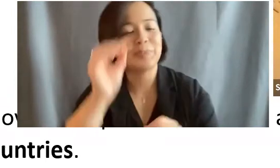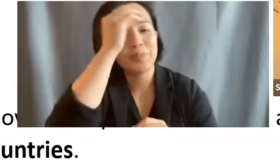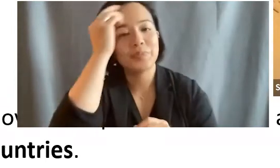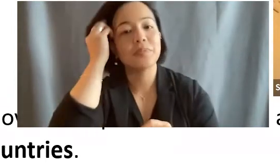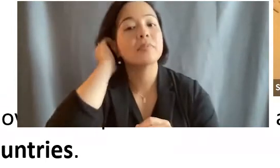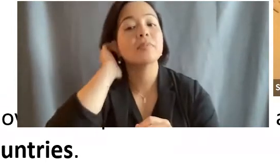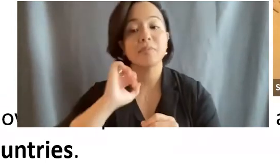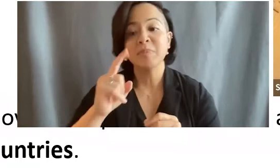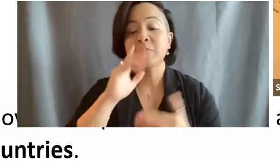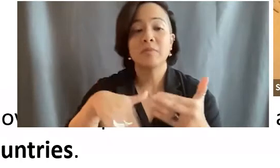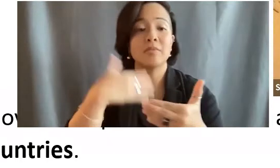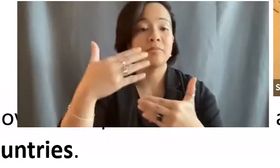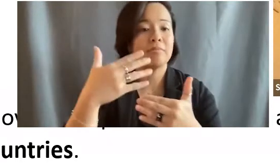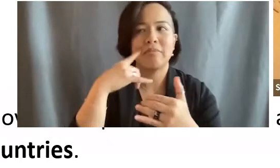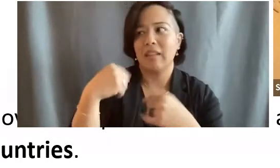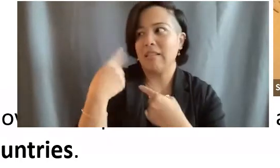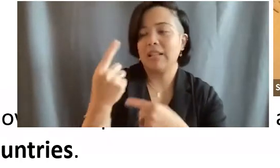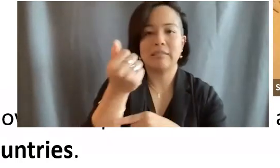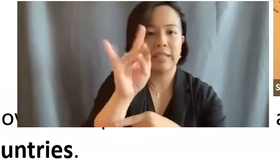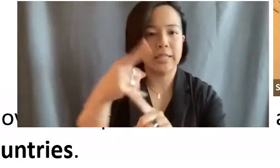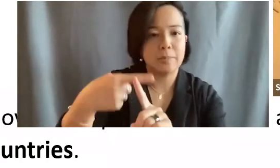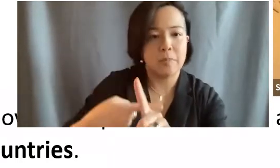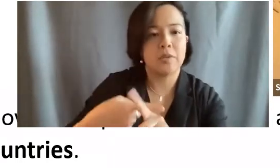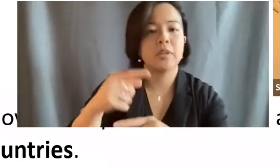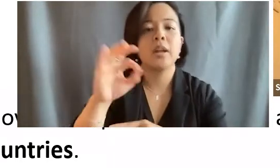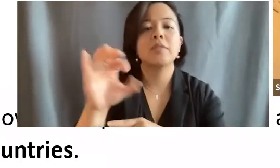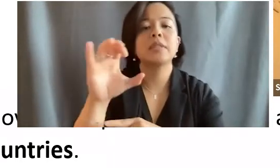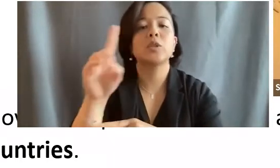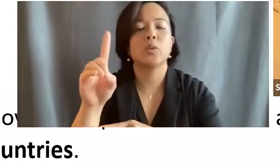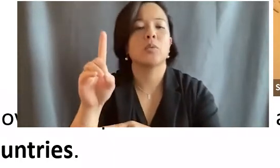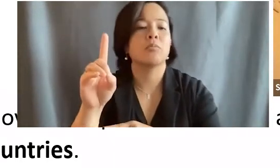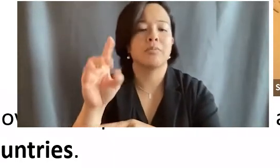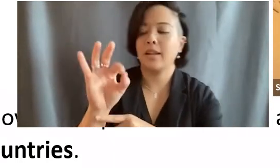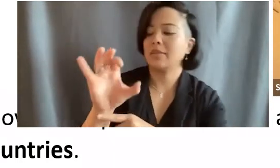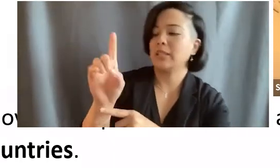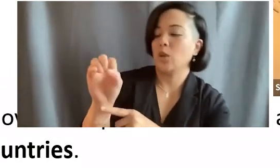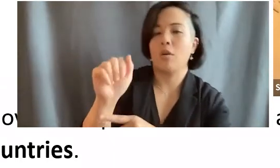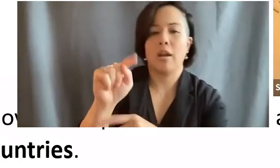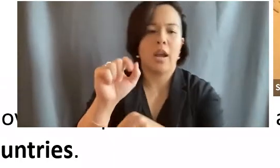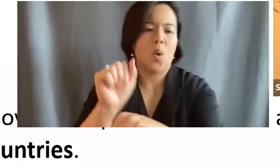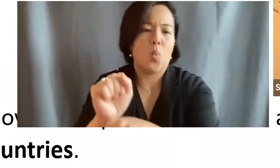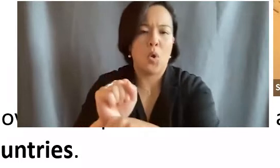programs